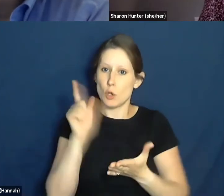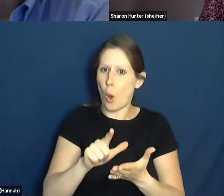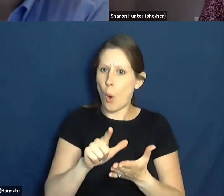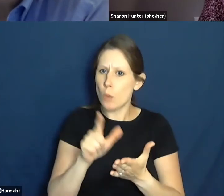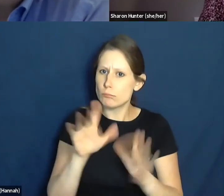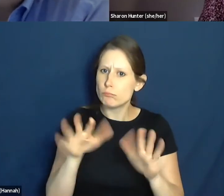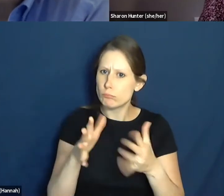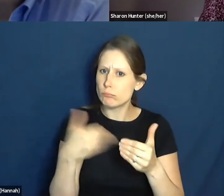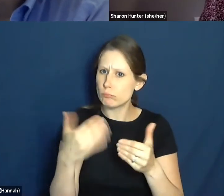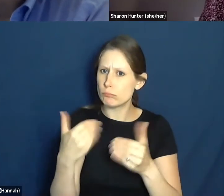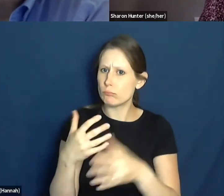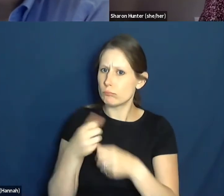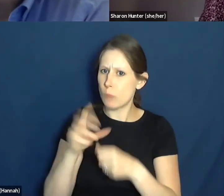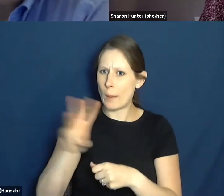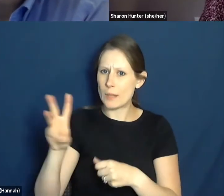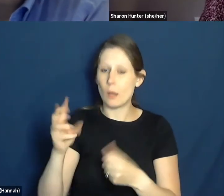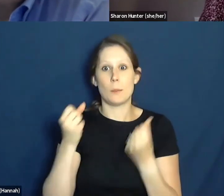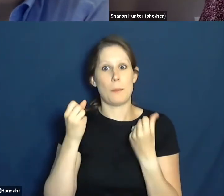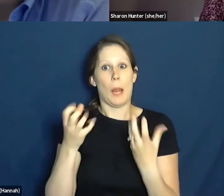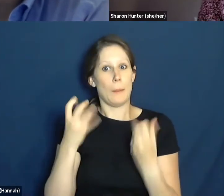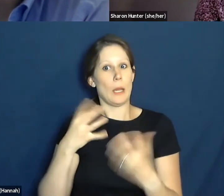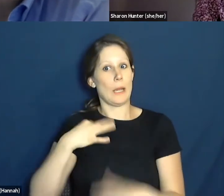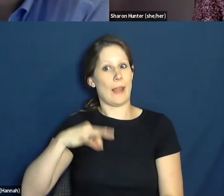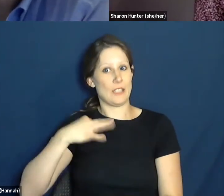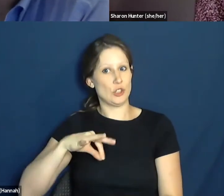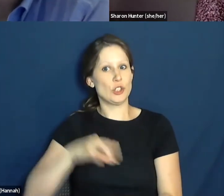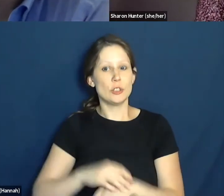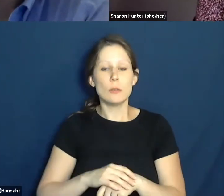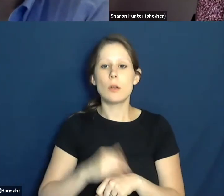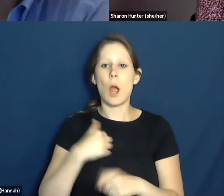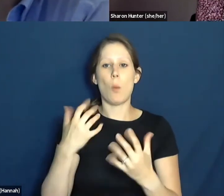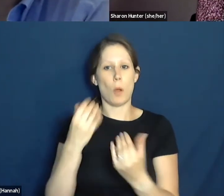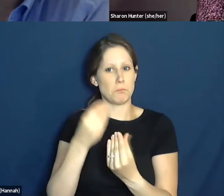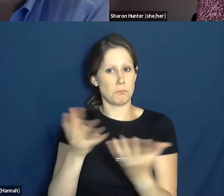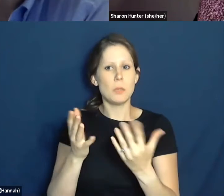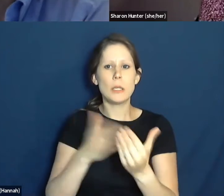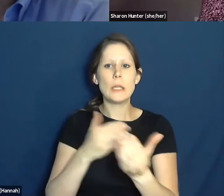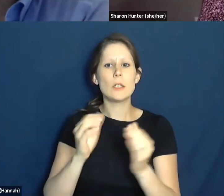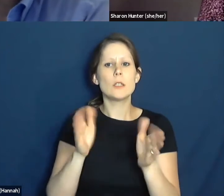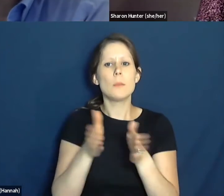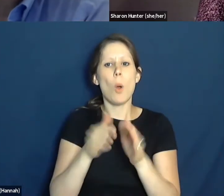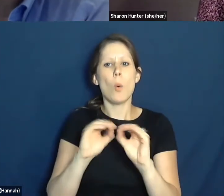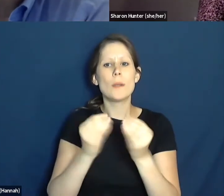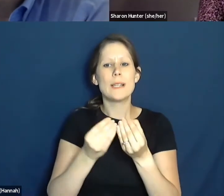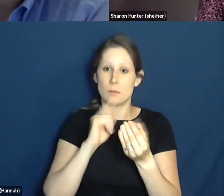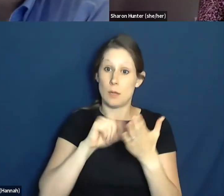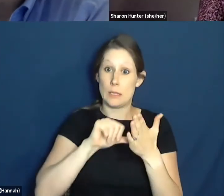There's so many advantages, I'd say even for small organizations, especially through them.